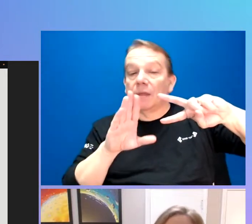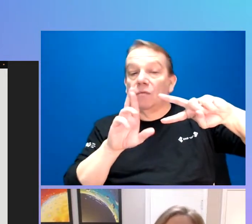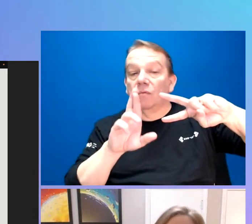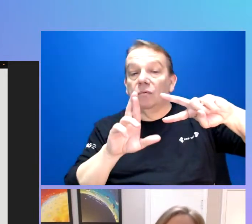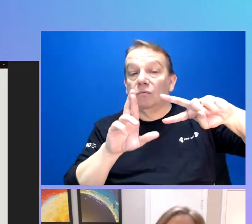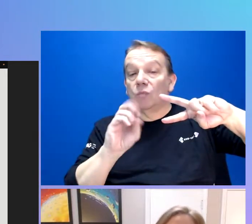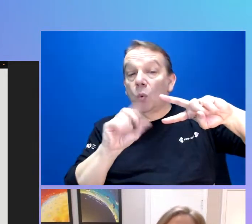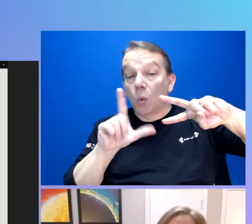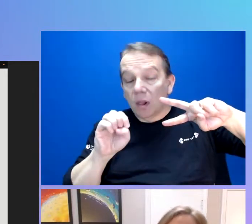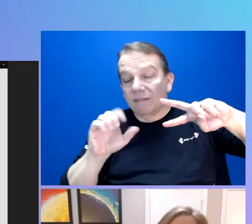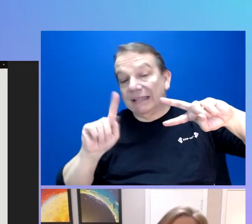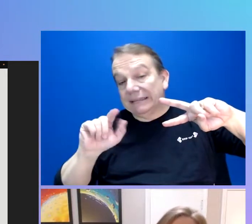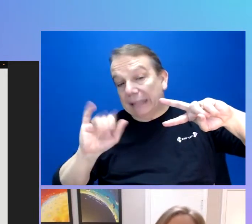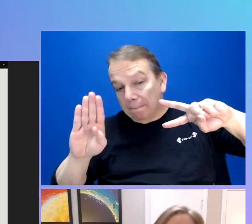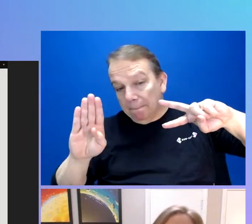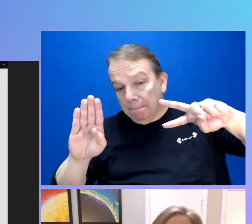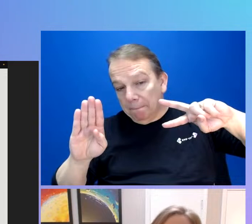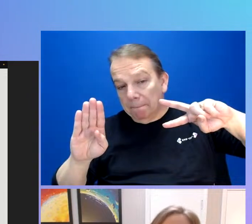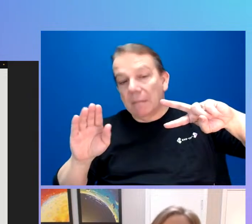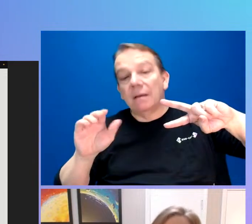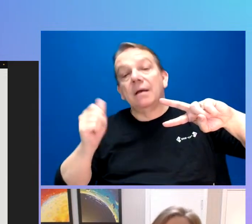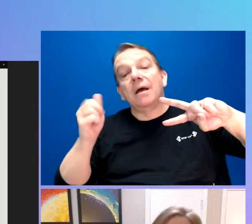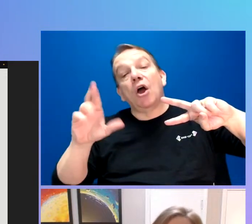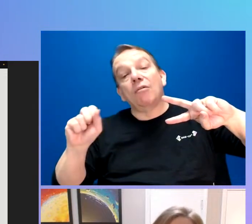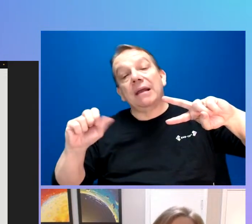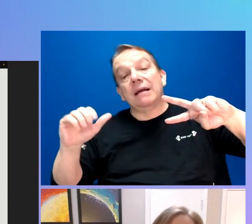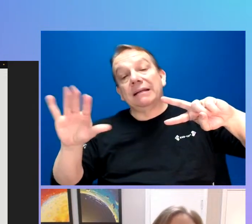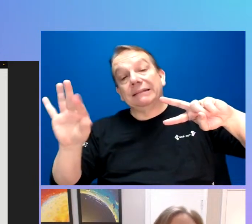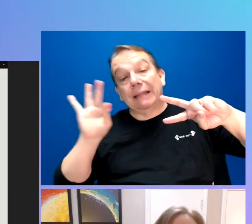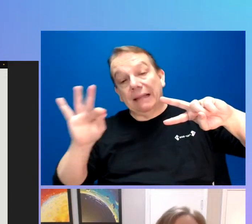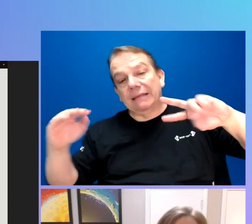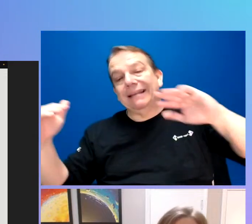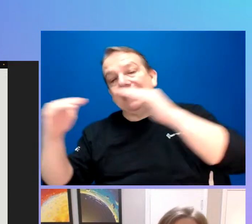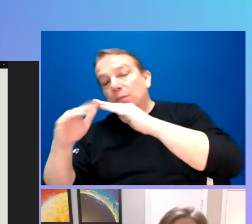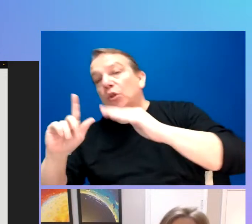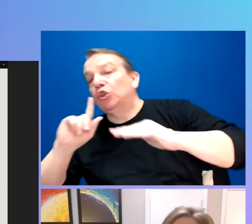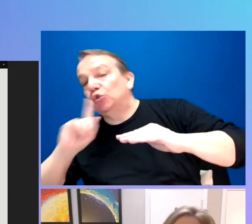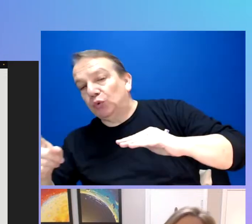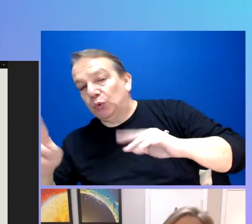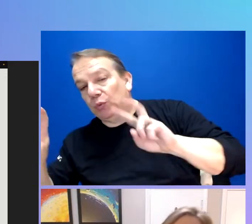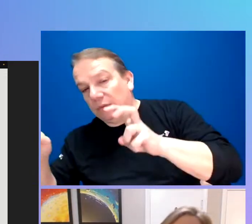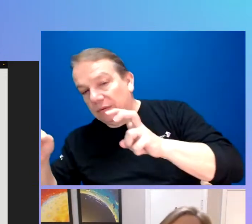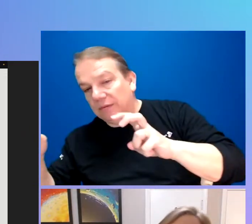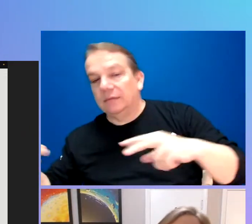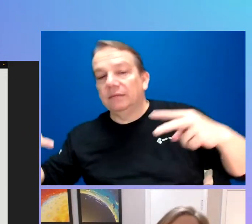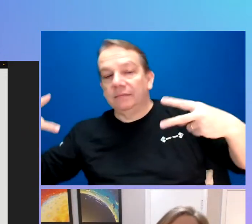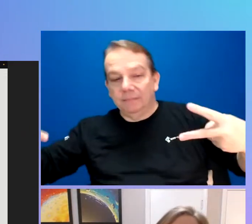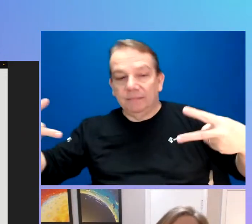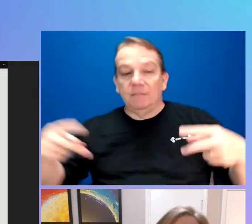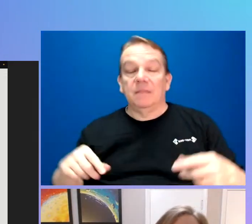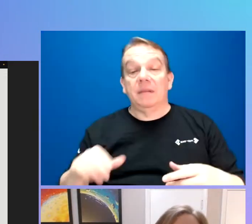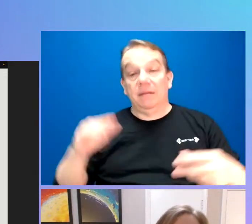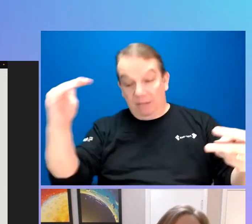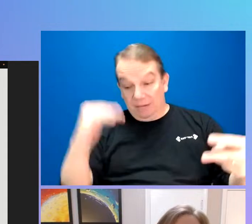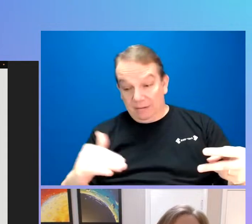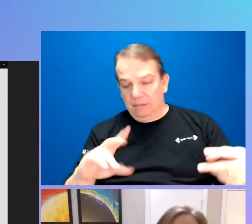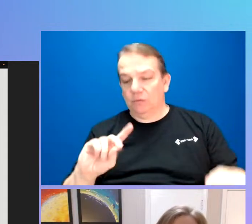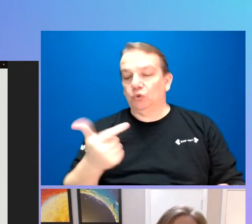an attribute of Aria. Selected equals true. In the contents we